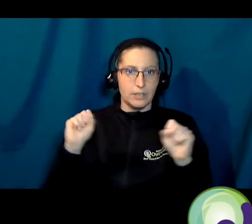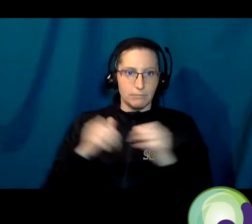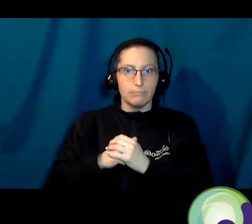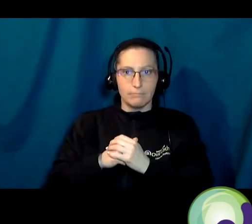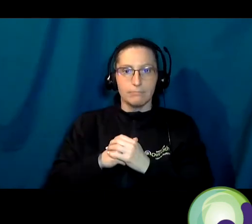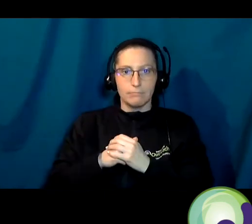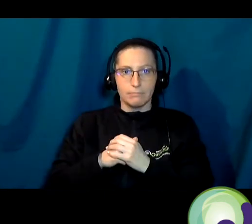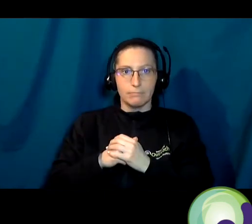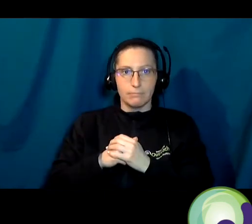Heidi: